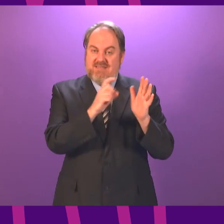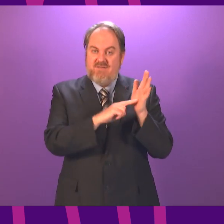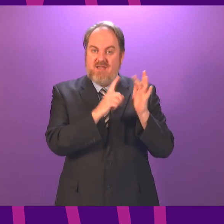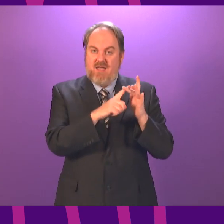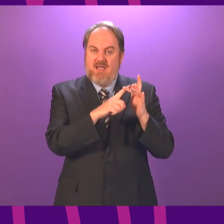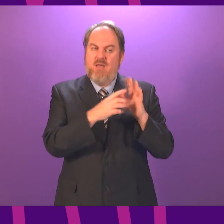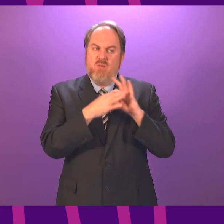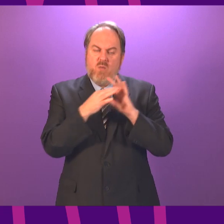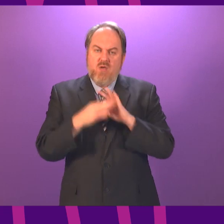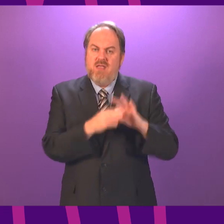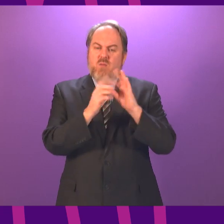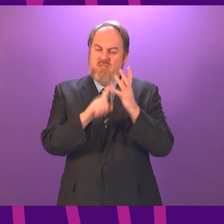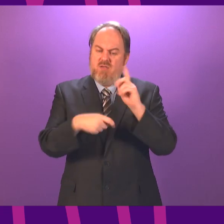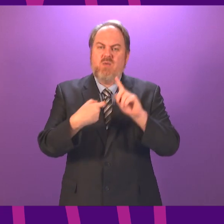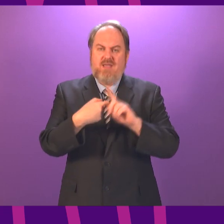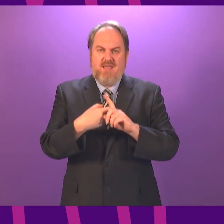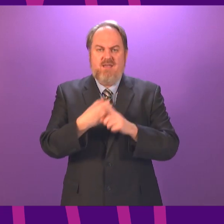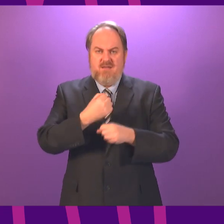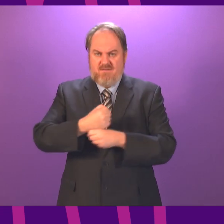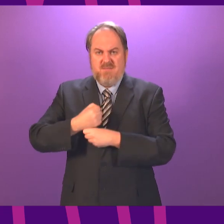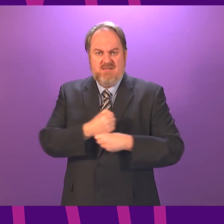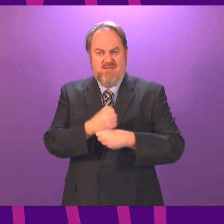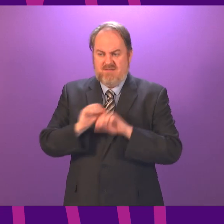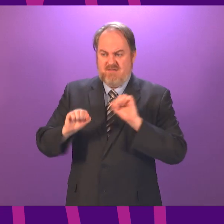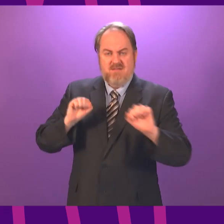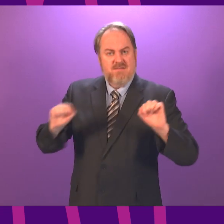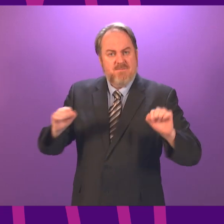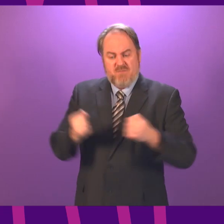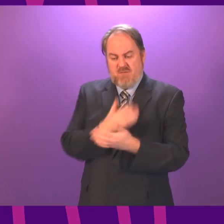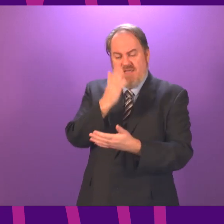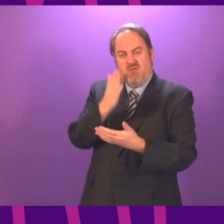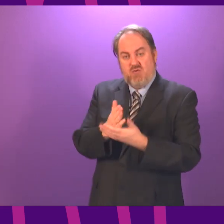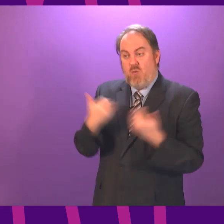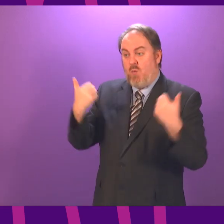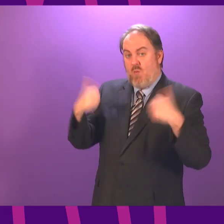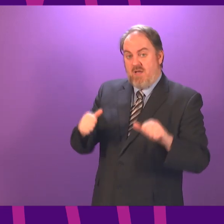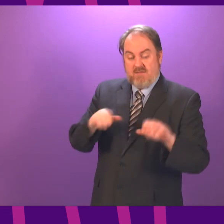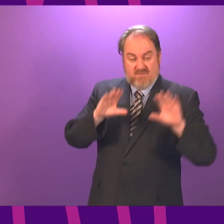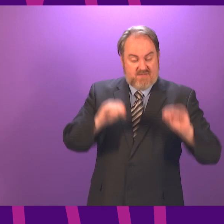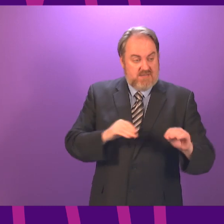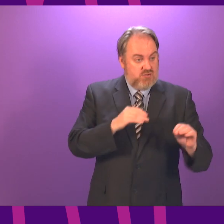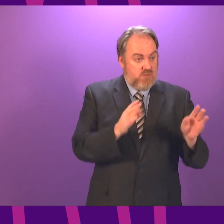out as soon as we can what the approach will be once we have vaccinated the initial JCVI